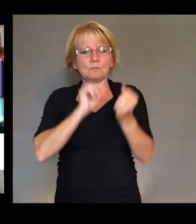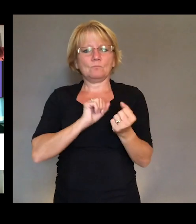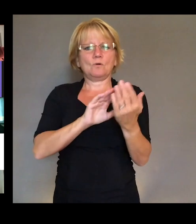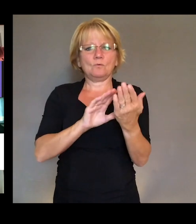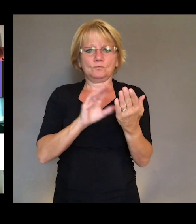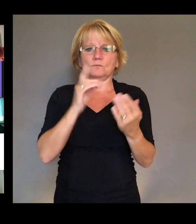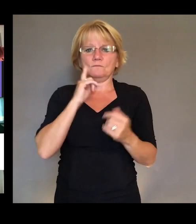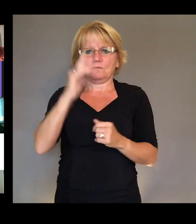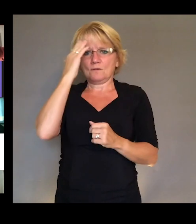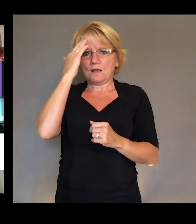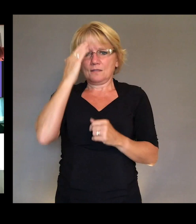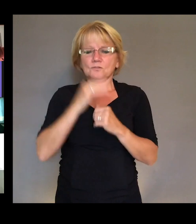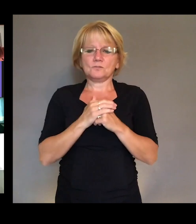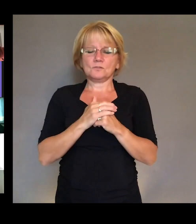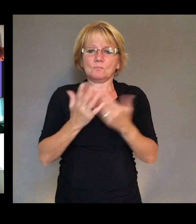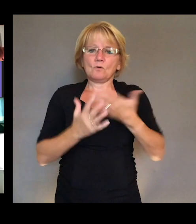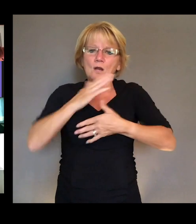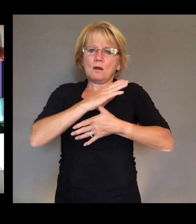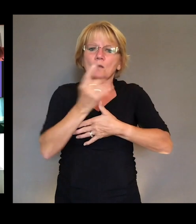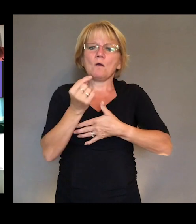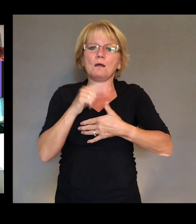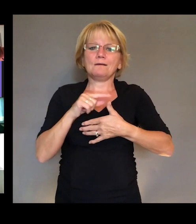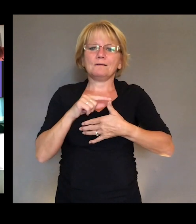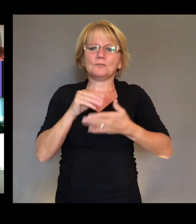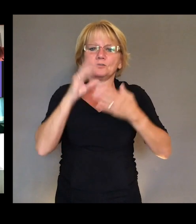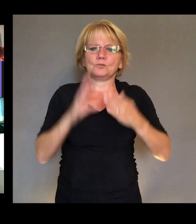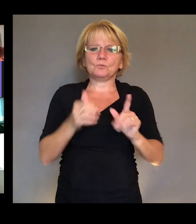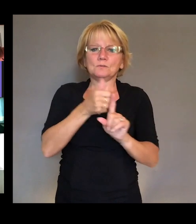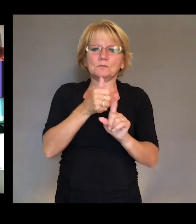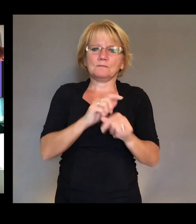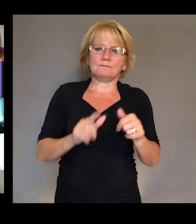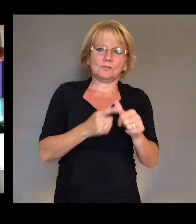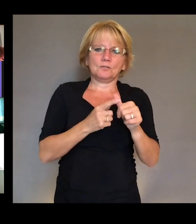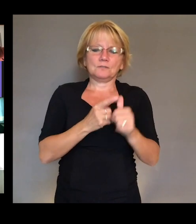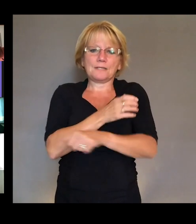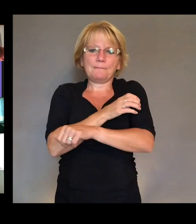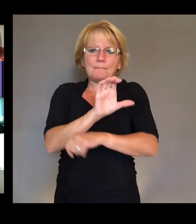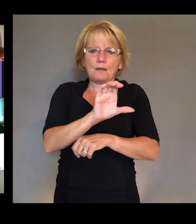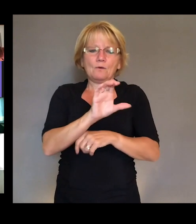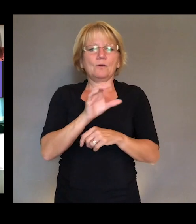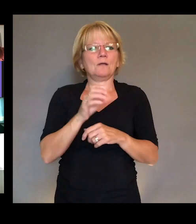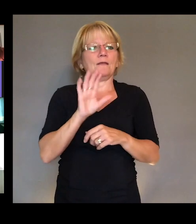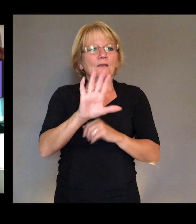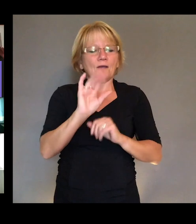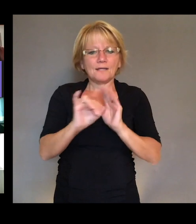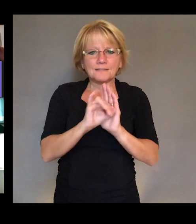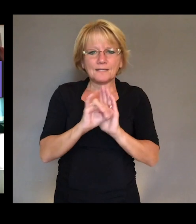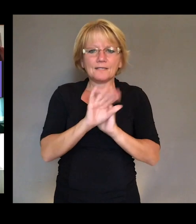We have to prioritize the student first. We have to empower their identities, their experiences,